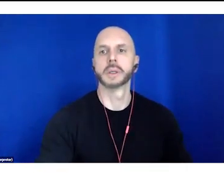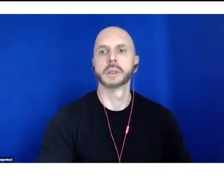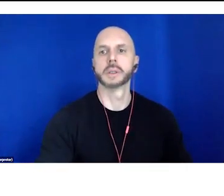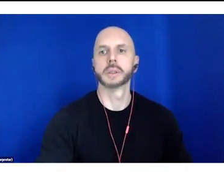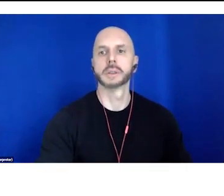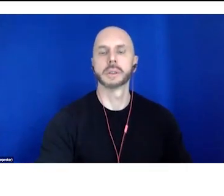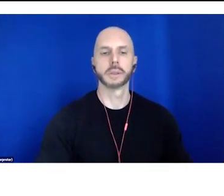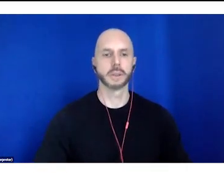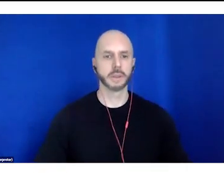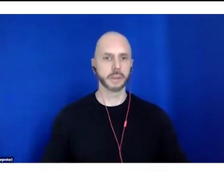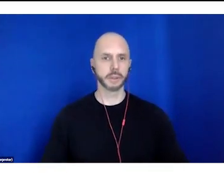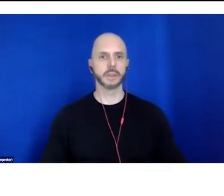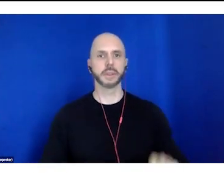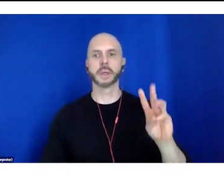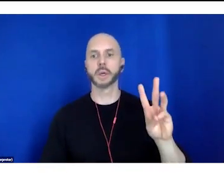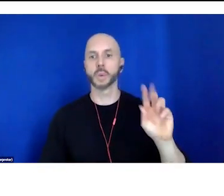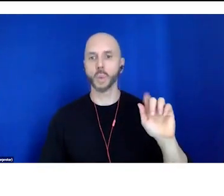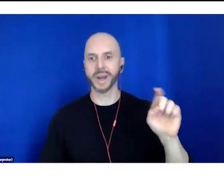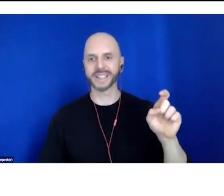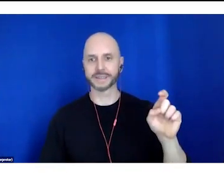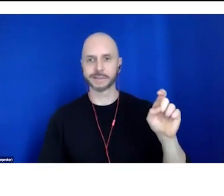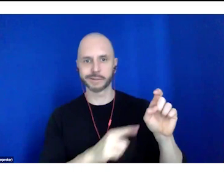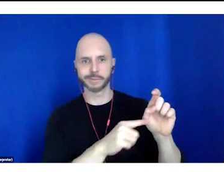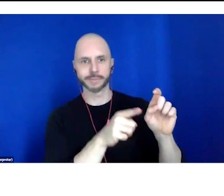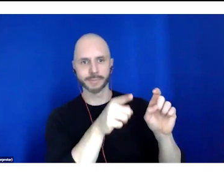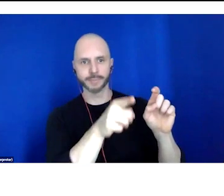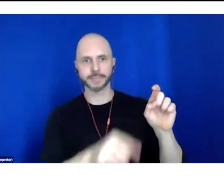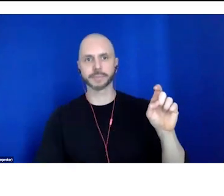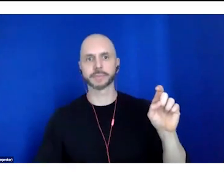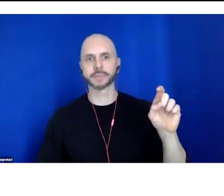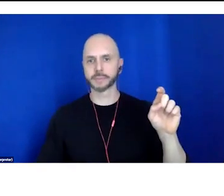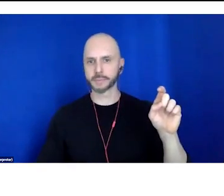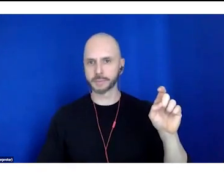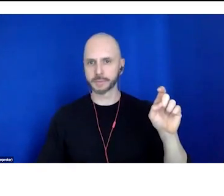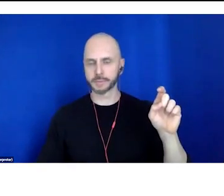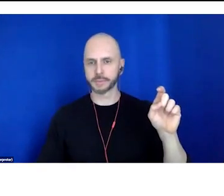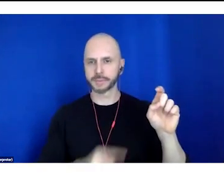browser-based word processor. It's highly configurable, and it comes with different